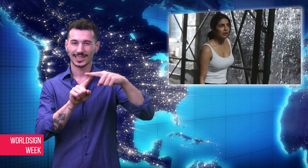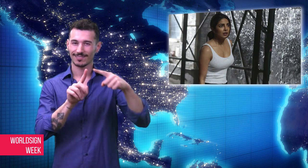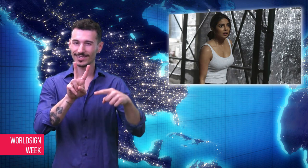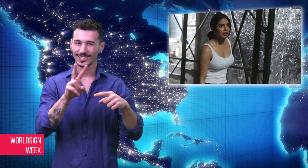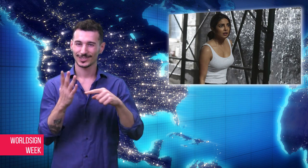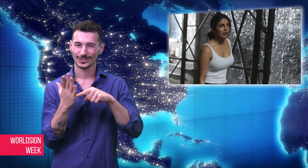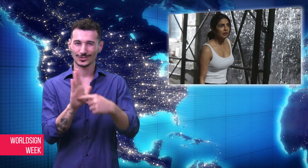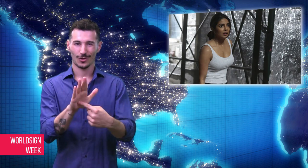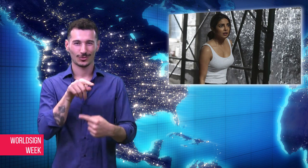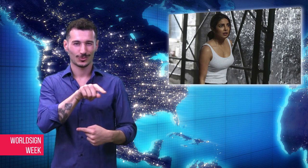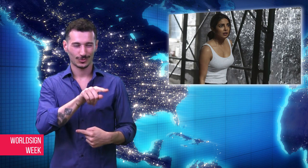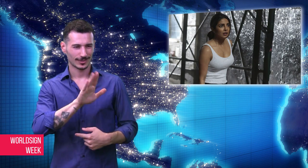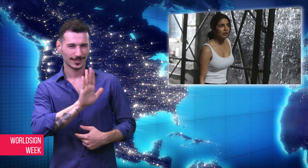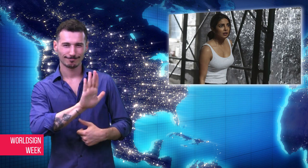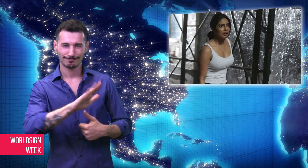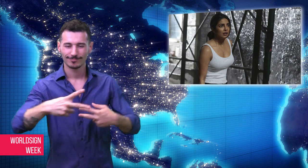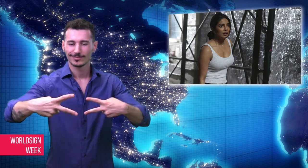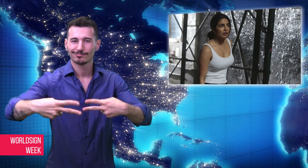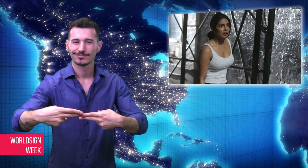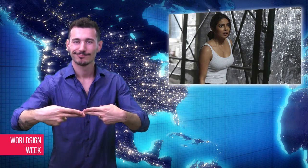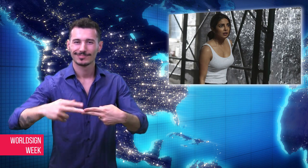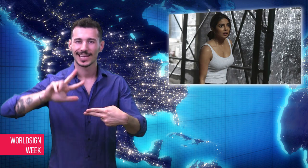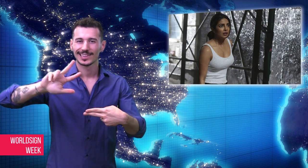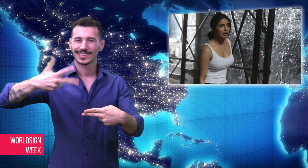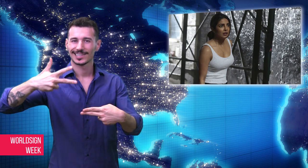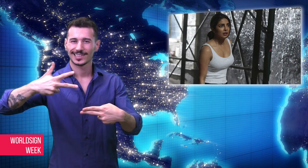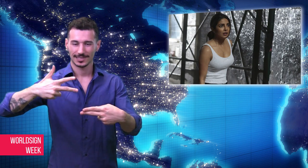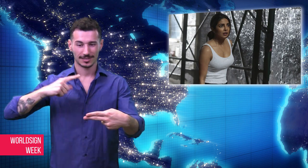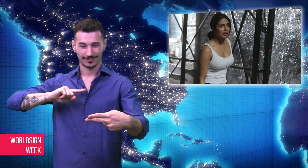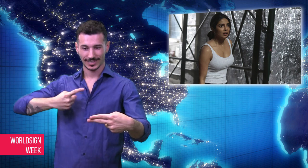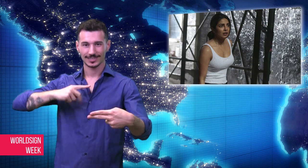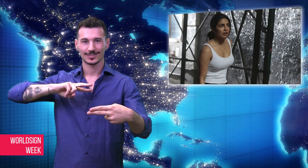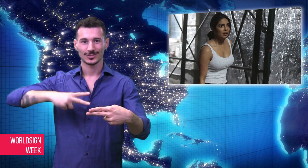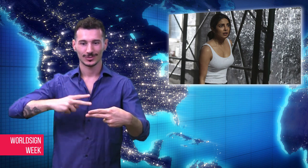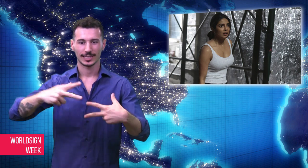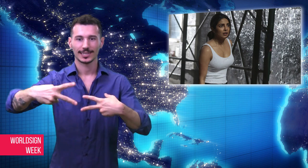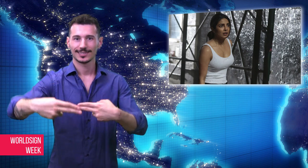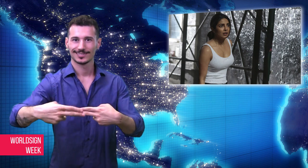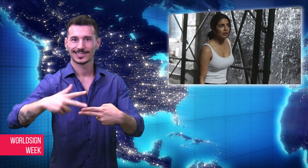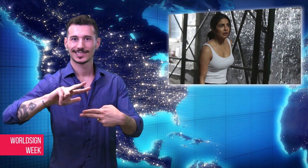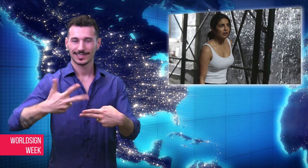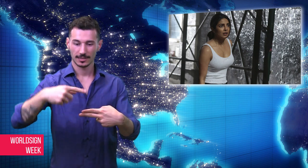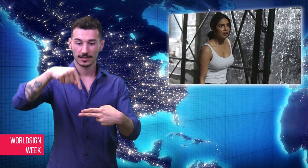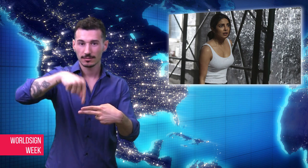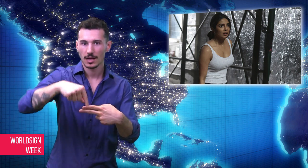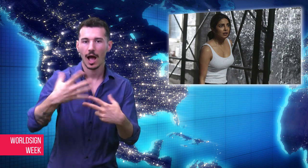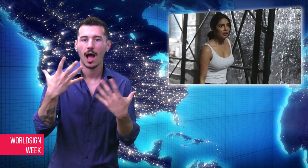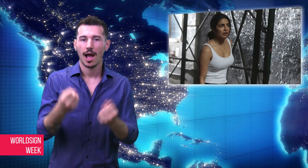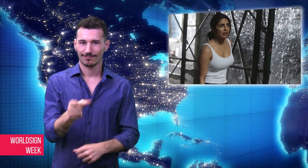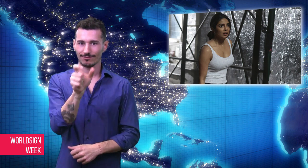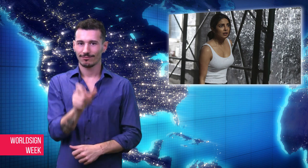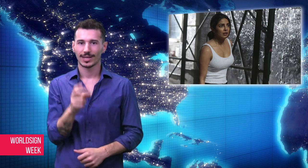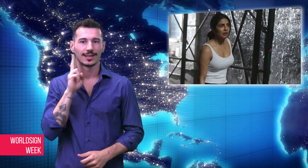The show has created a new deaf character for Season 3, an ex-FBI agent,